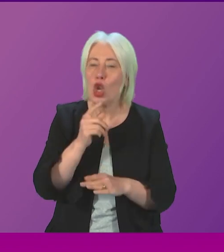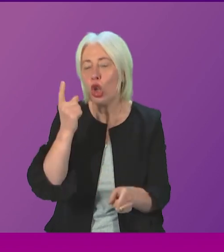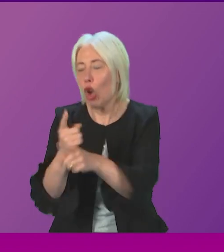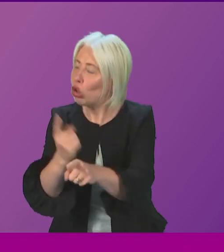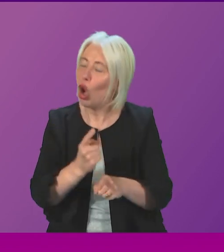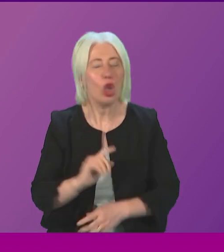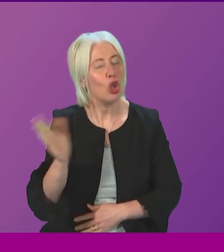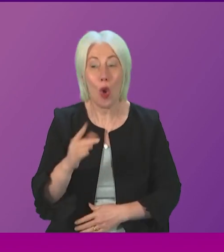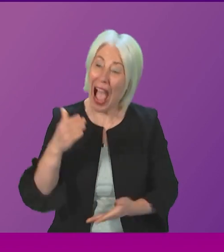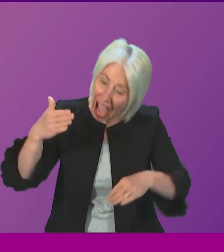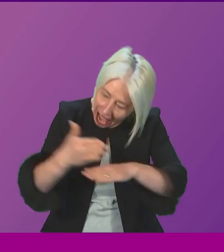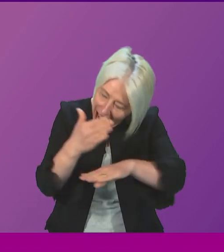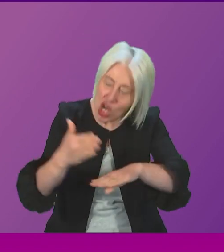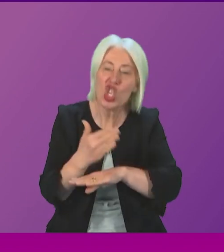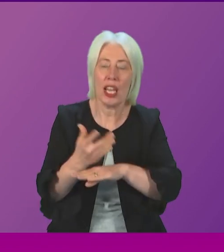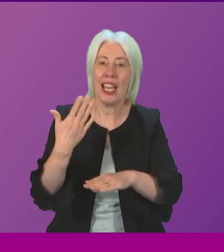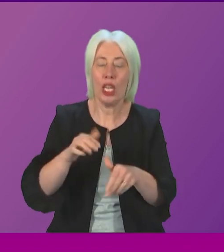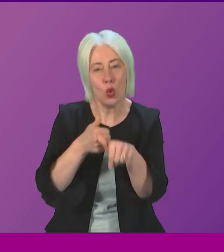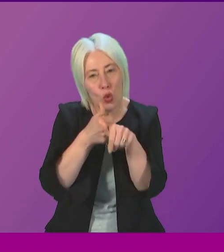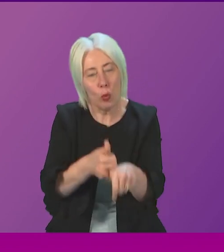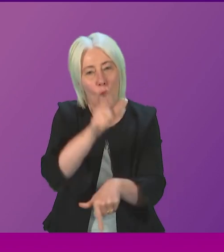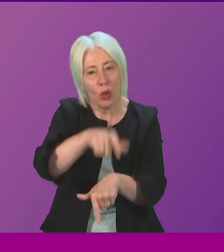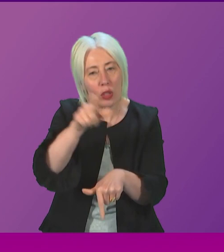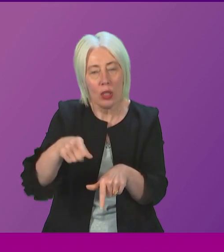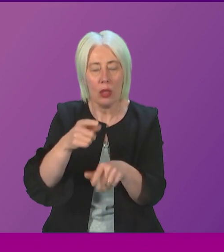talk—is needed to support Scotland’s teachers and pupils.